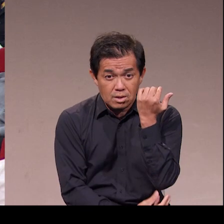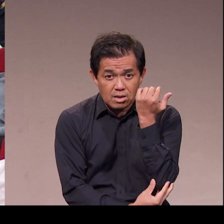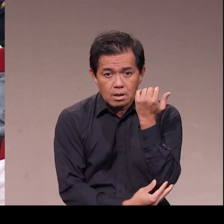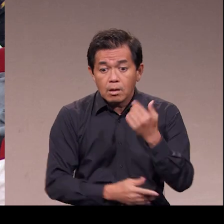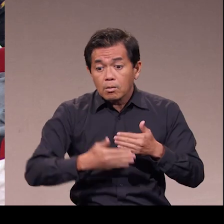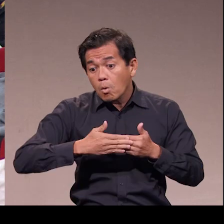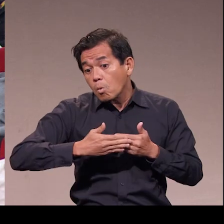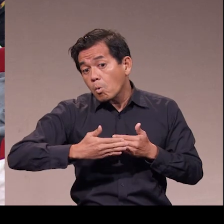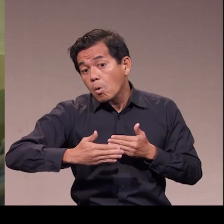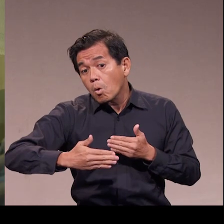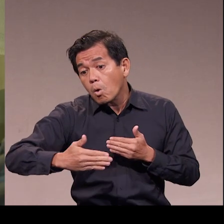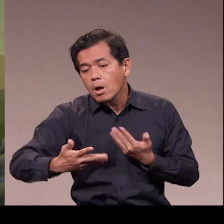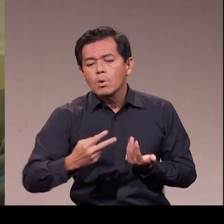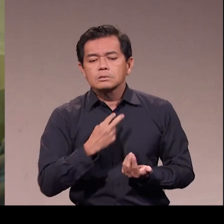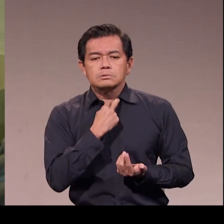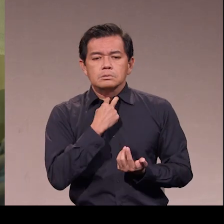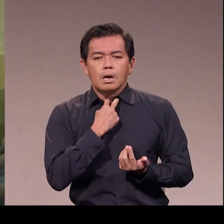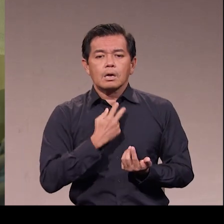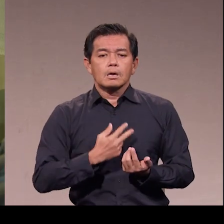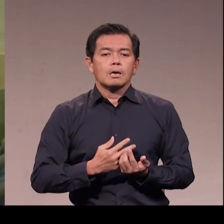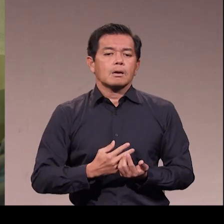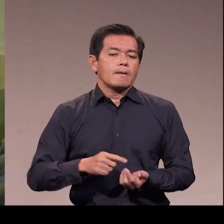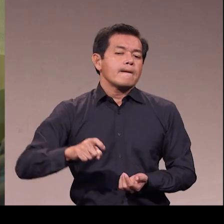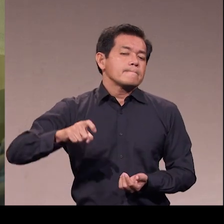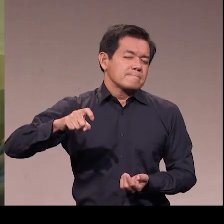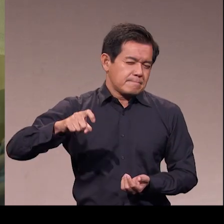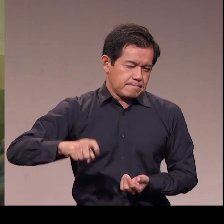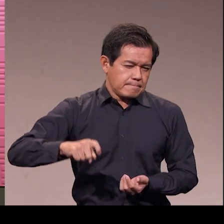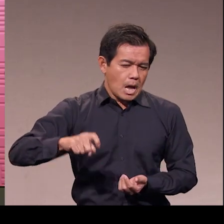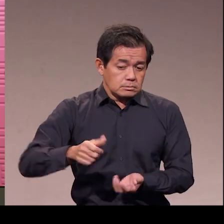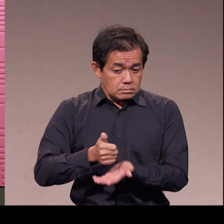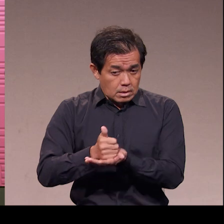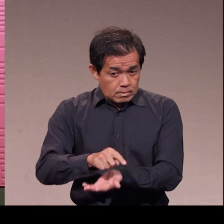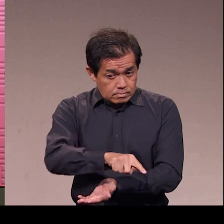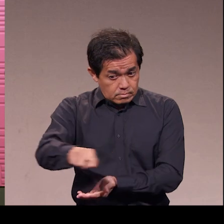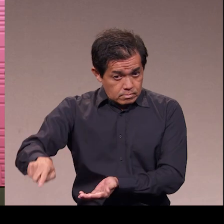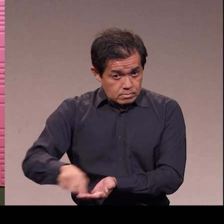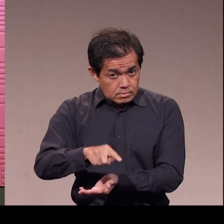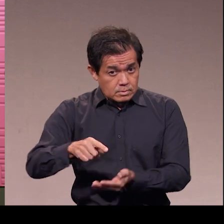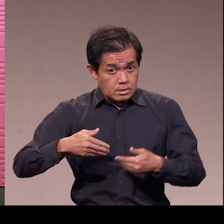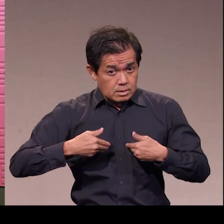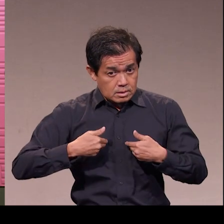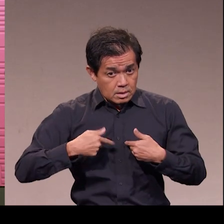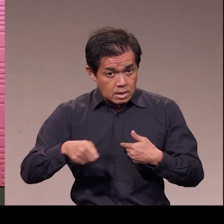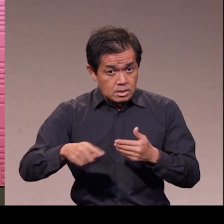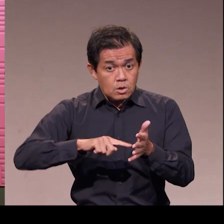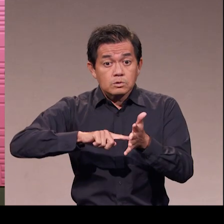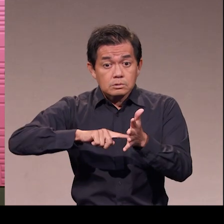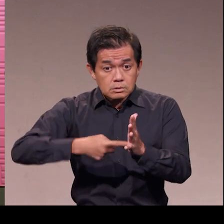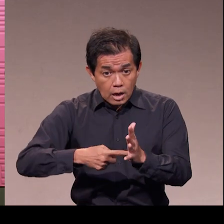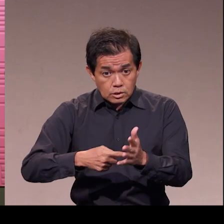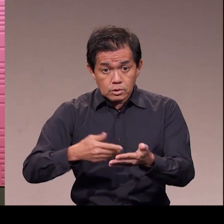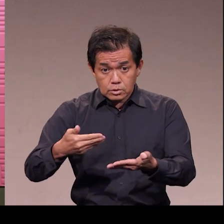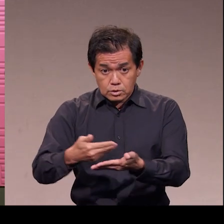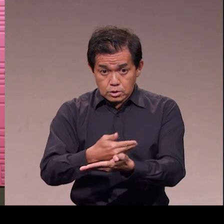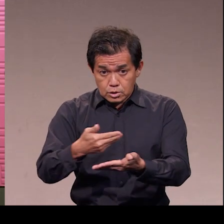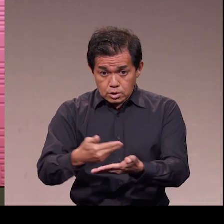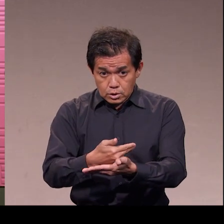We will need to help them to start anew, if they are determined to put their